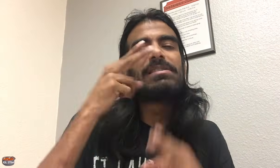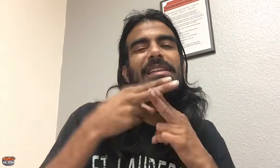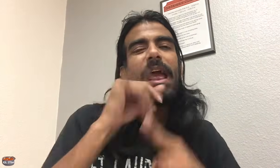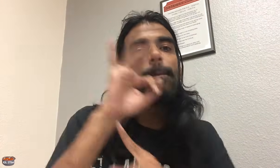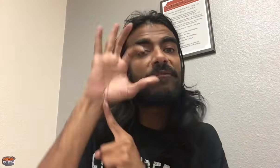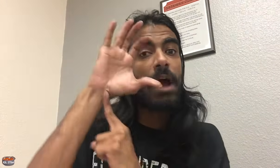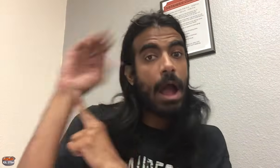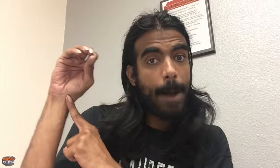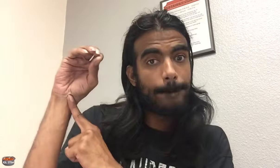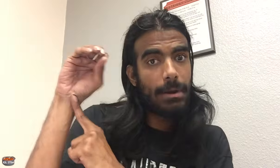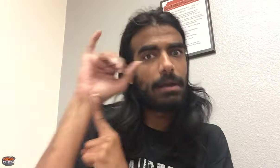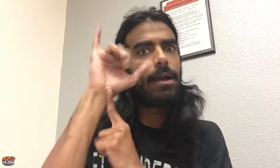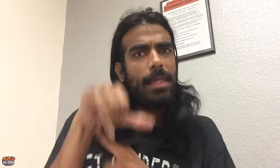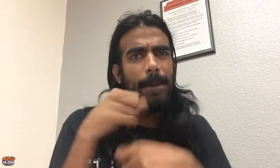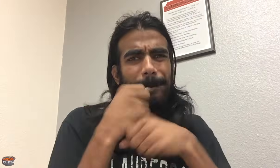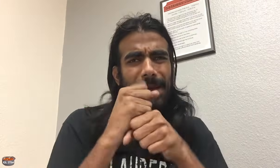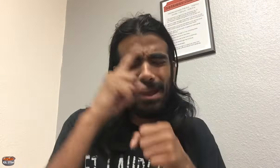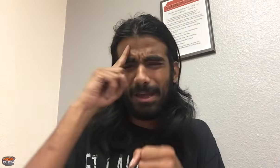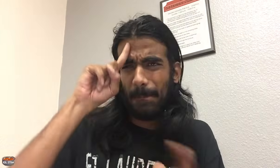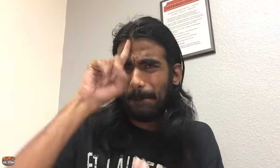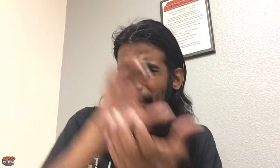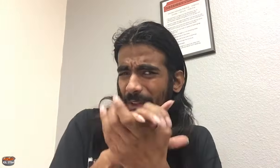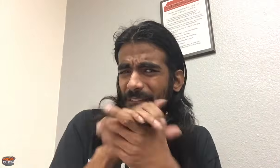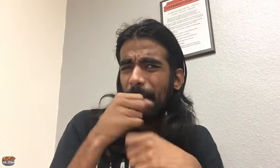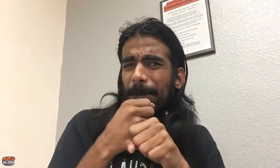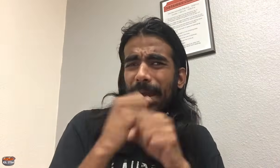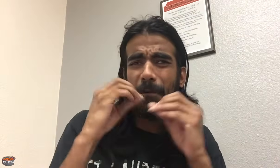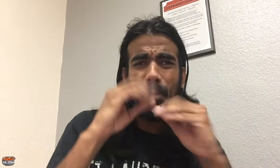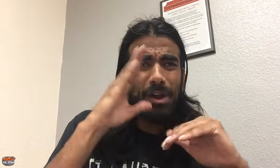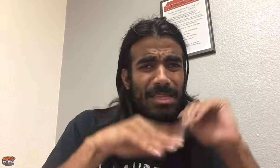There is a company called ASL Films. I believe